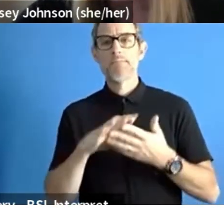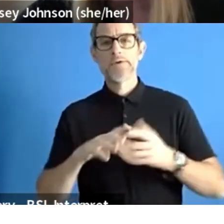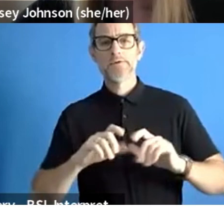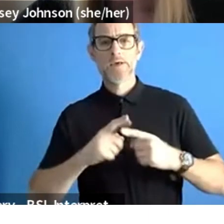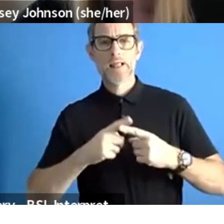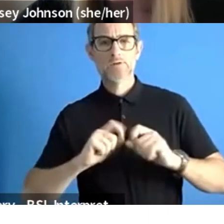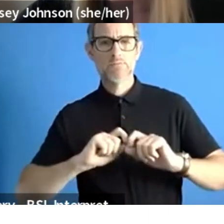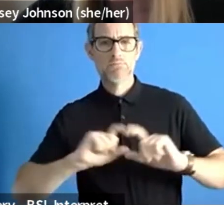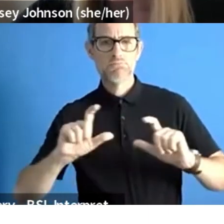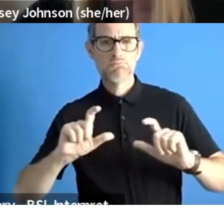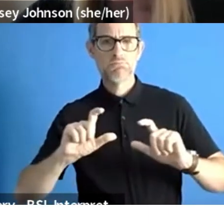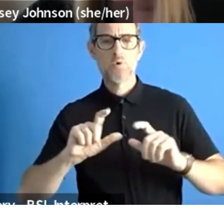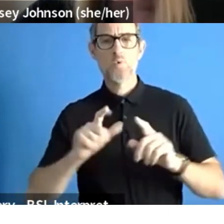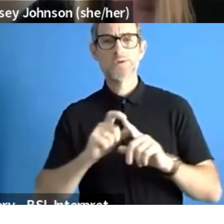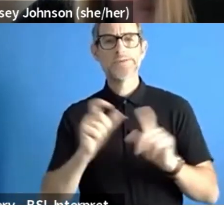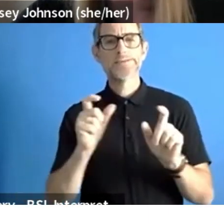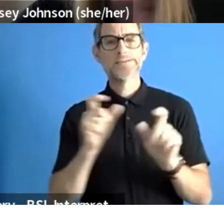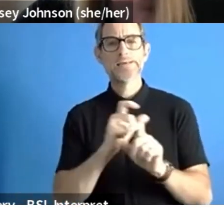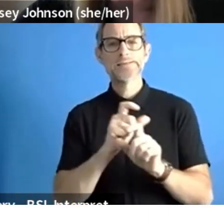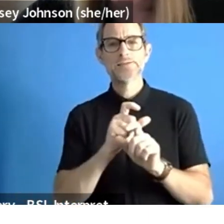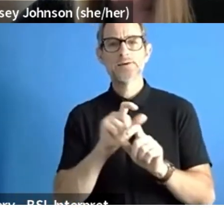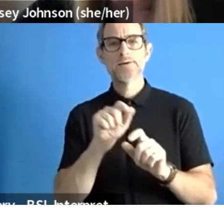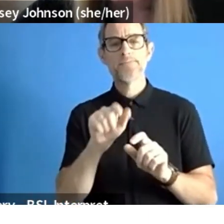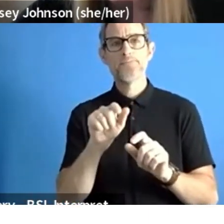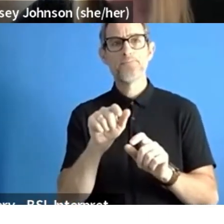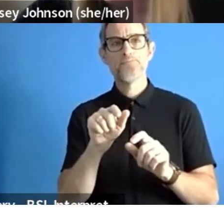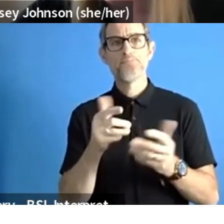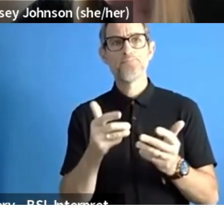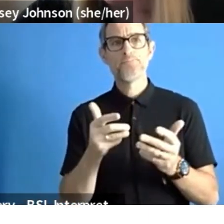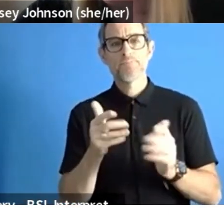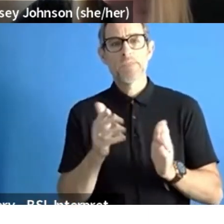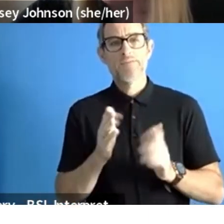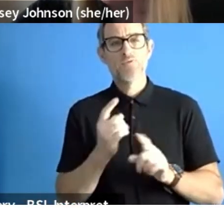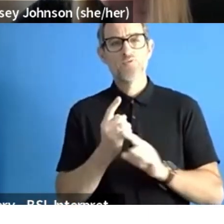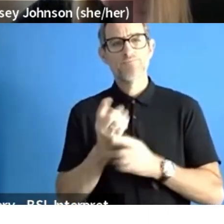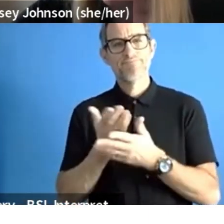In terms of dyslexia, I would have to know more about how to